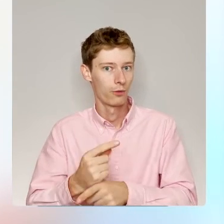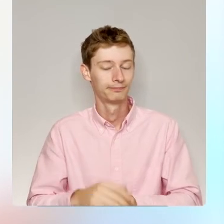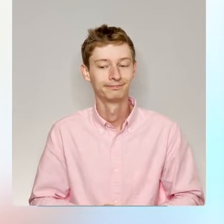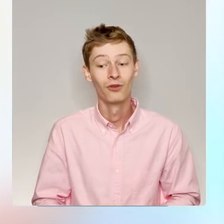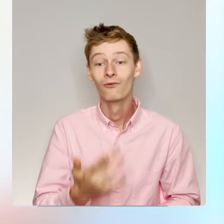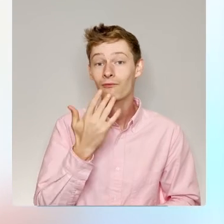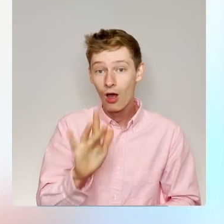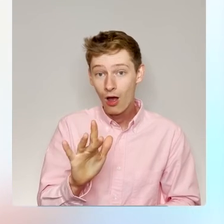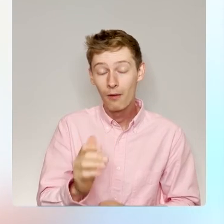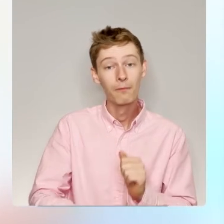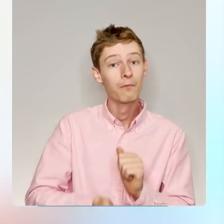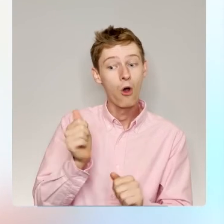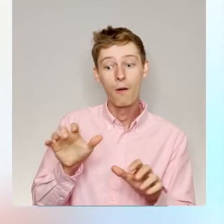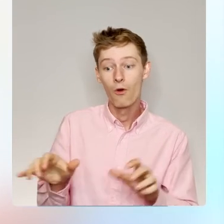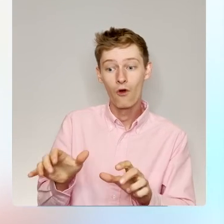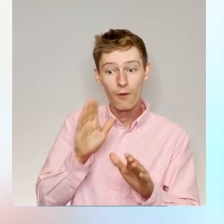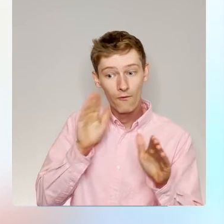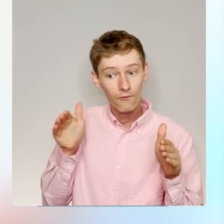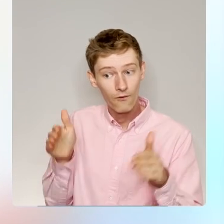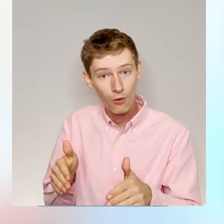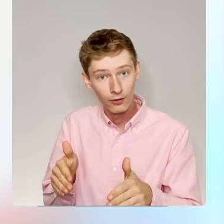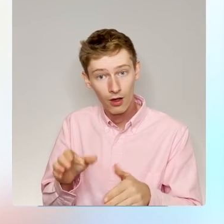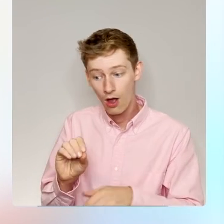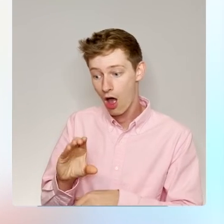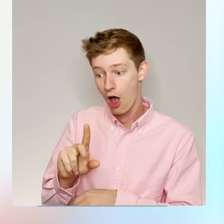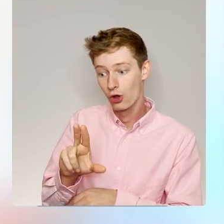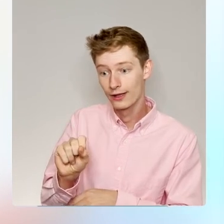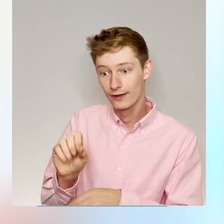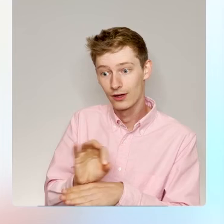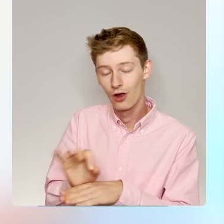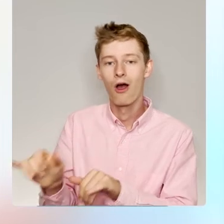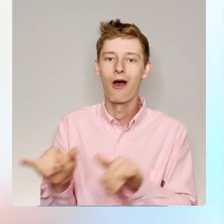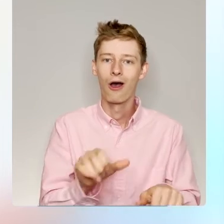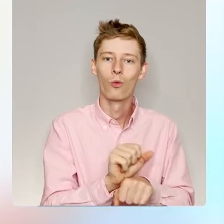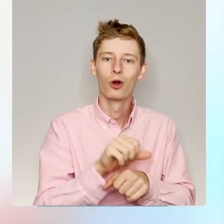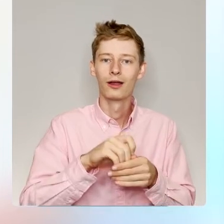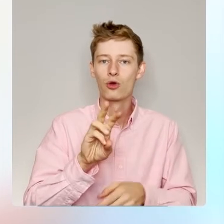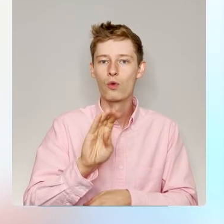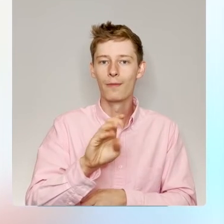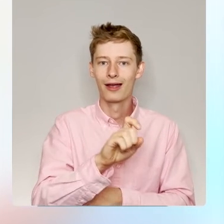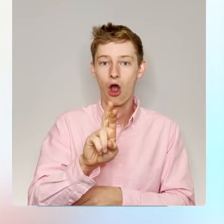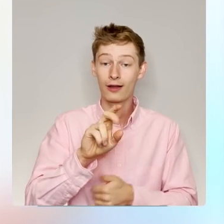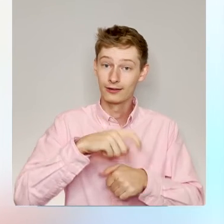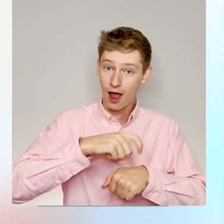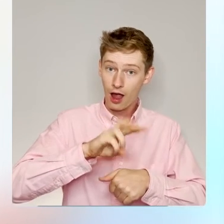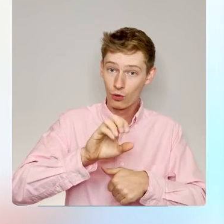features work in WebXR, including TimeWarp, fixed foveated rendering, and phase sync.